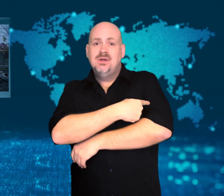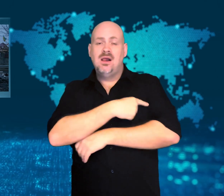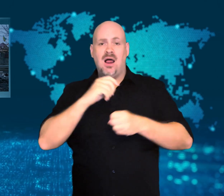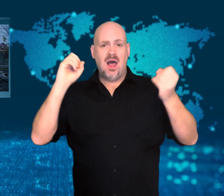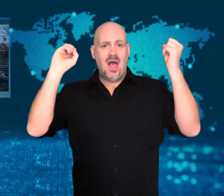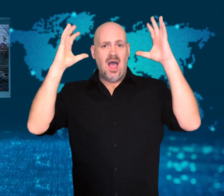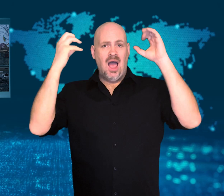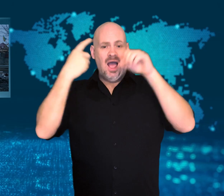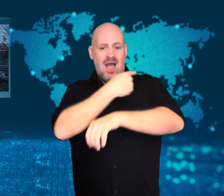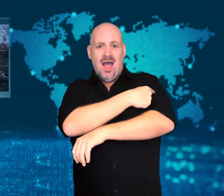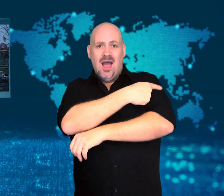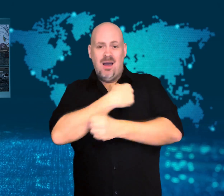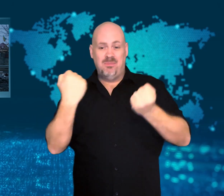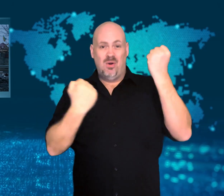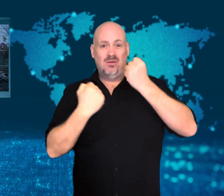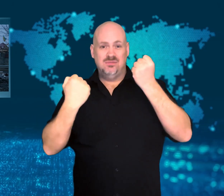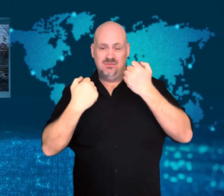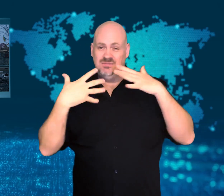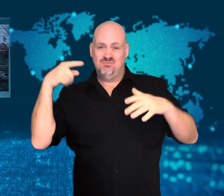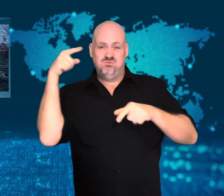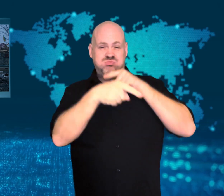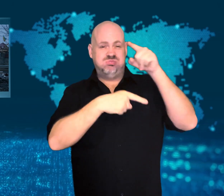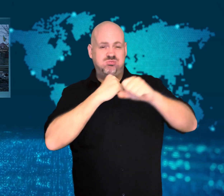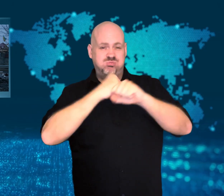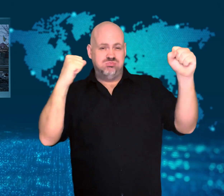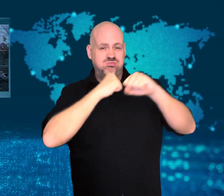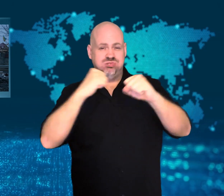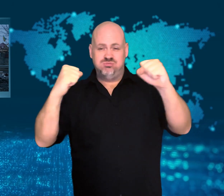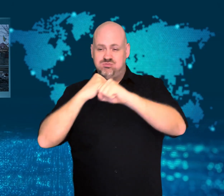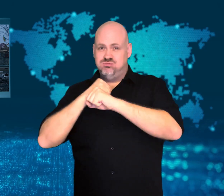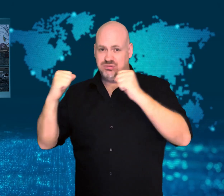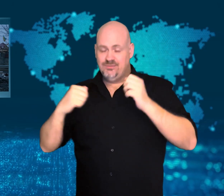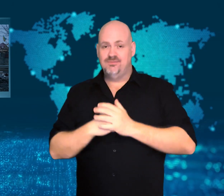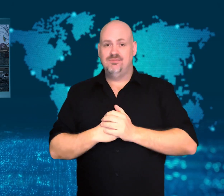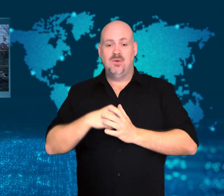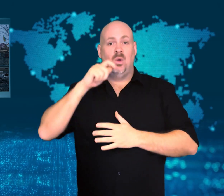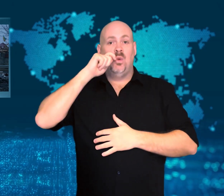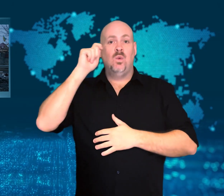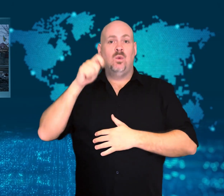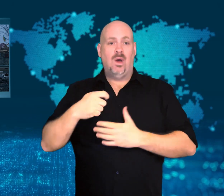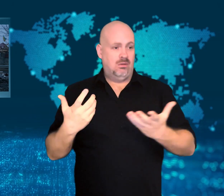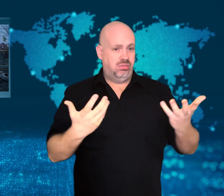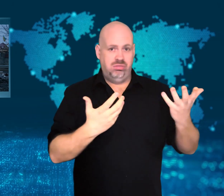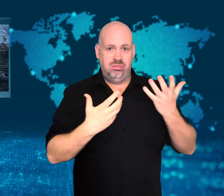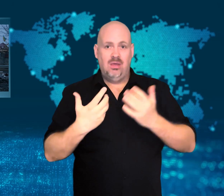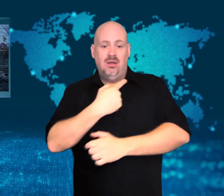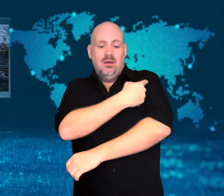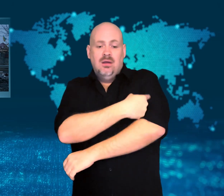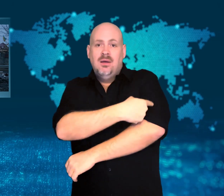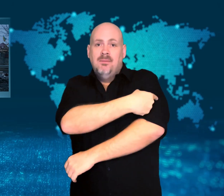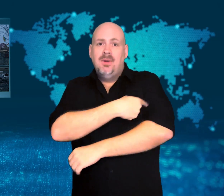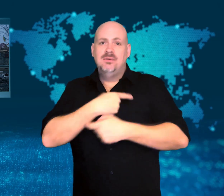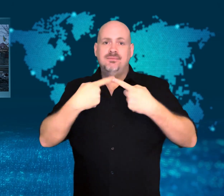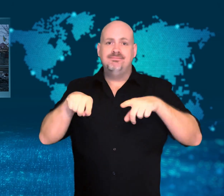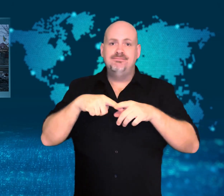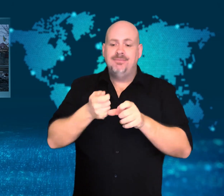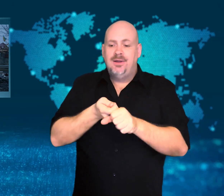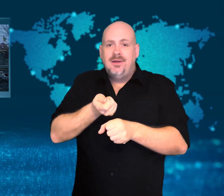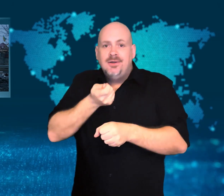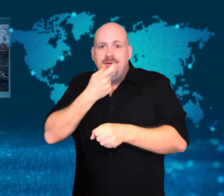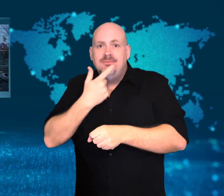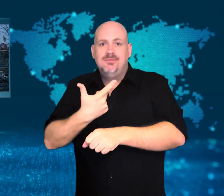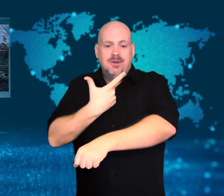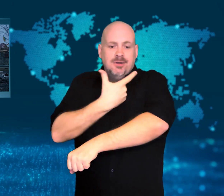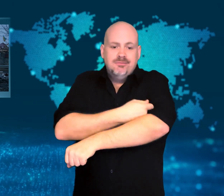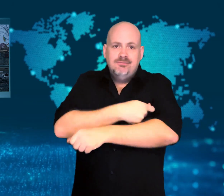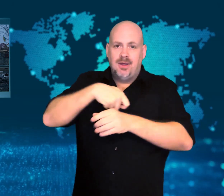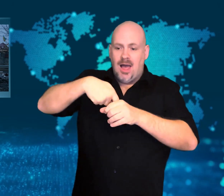Hospitals and ambulances have been bombed and the country is lacking